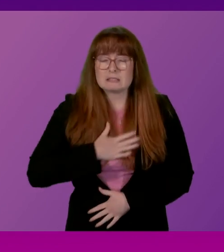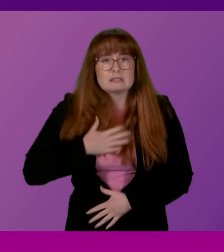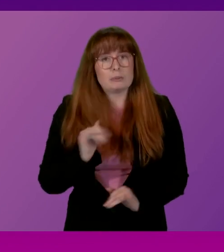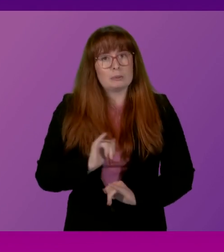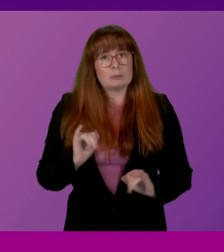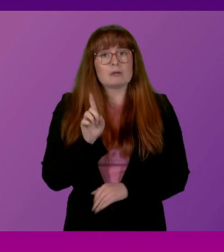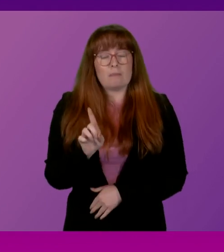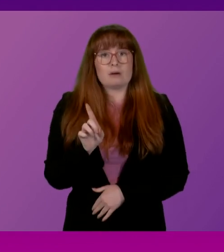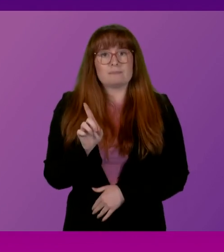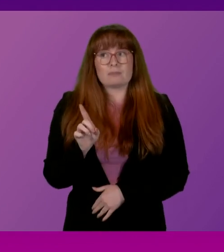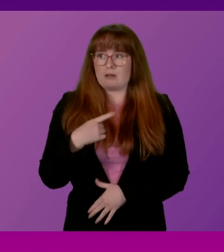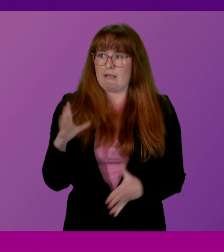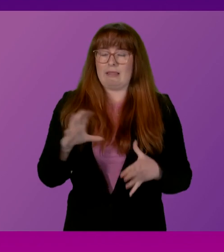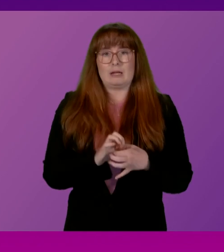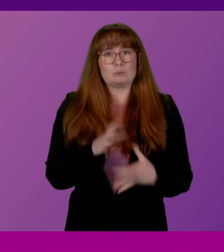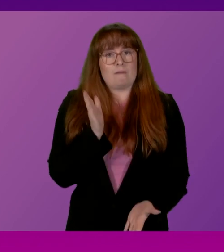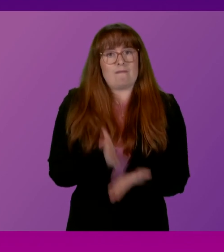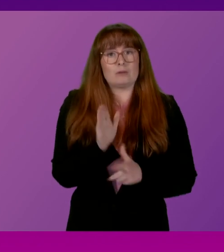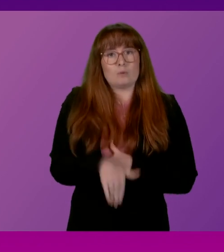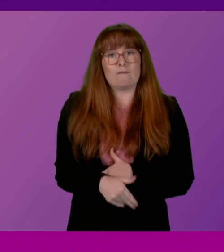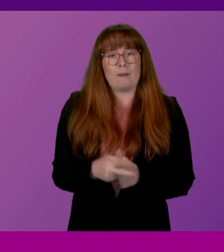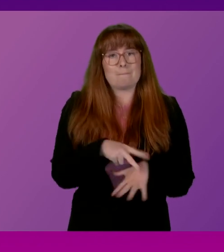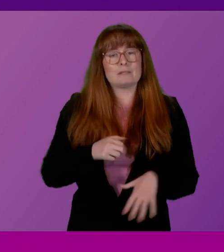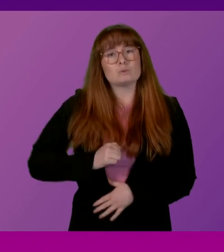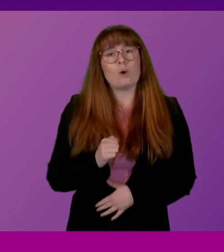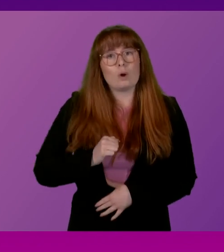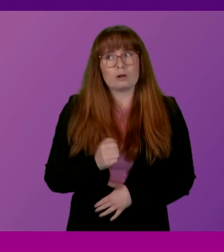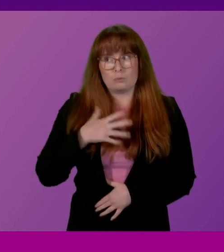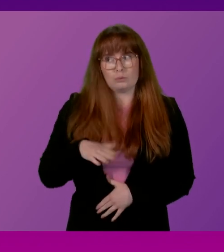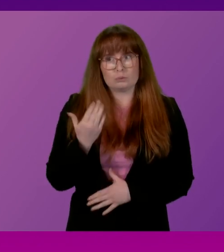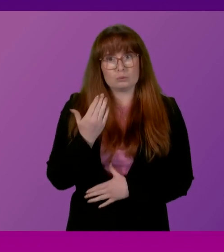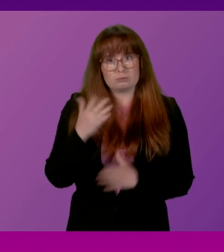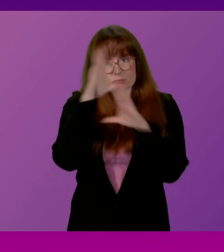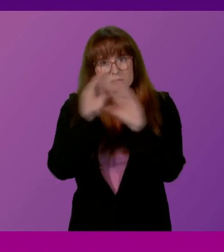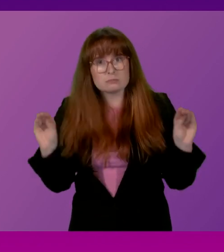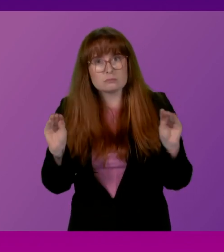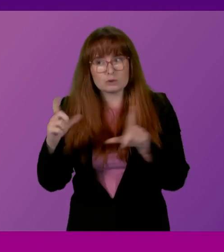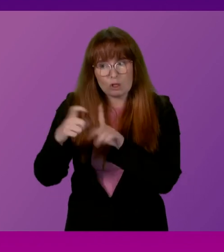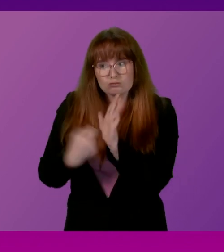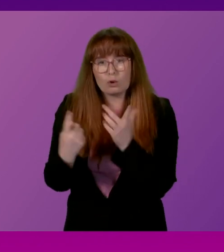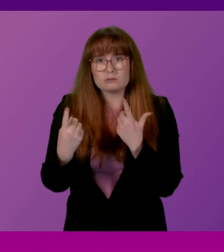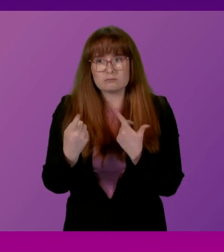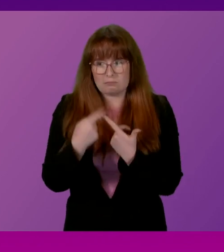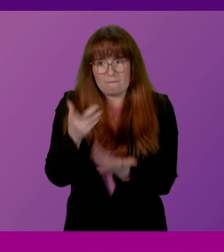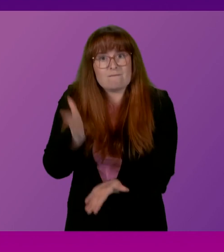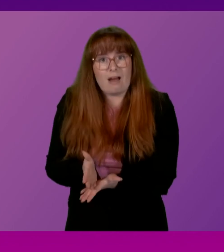In relation to the facts about Police Scotland, I will remind Douglas Ross of a few important facts.